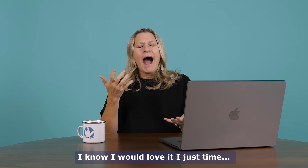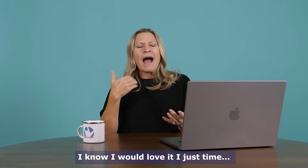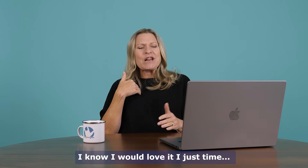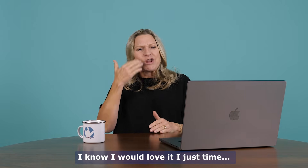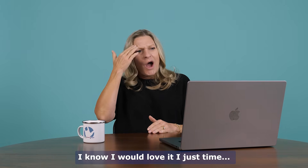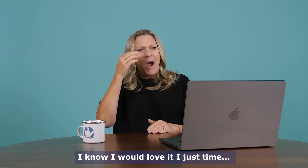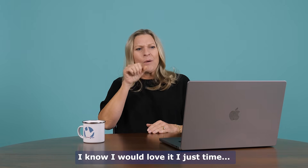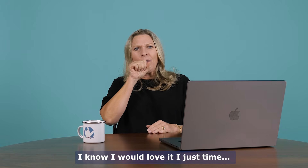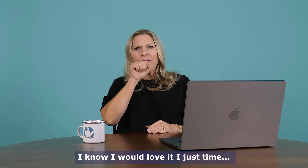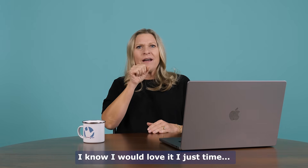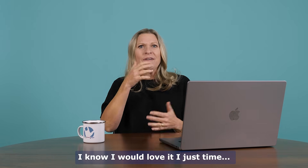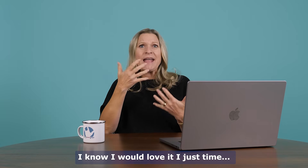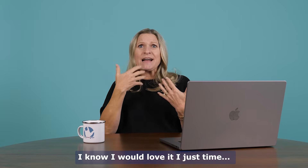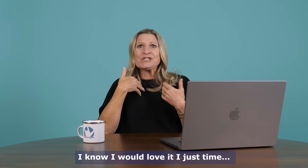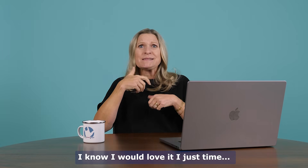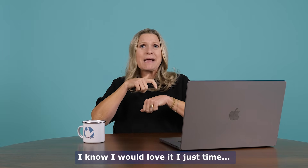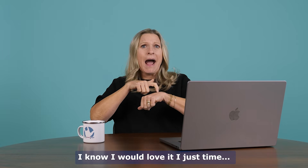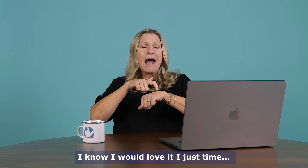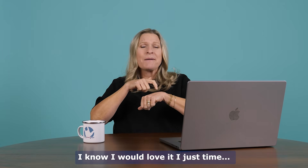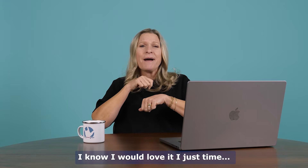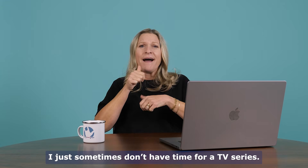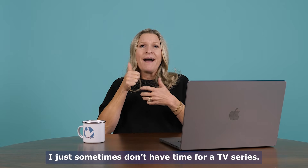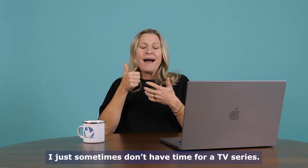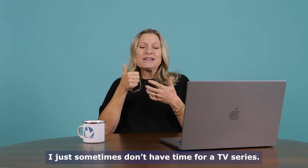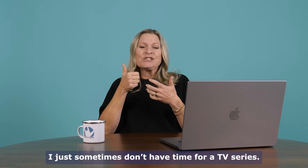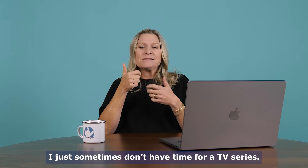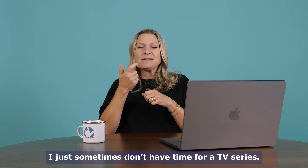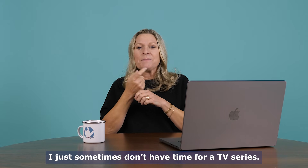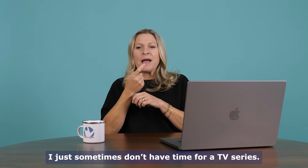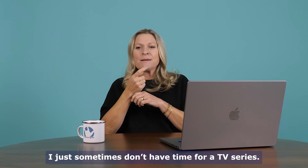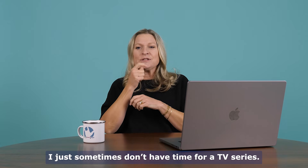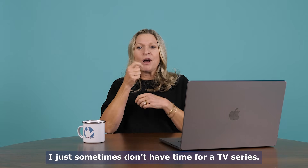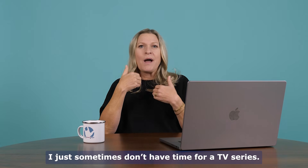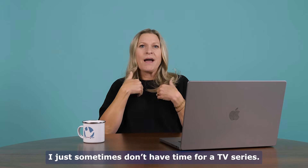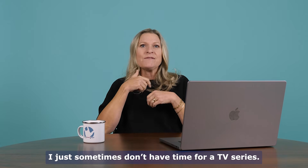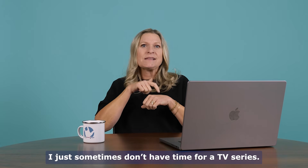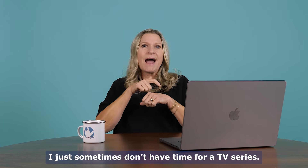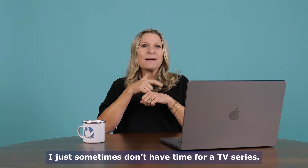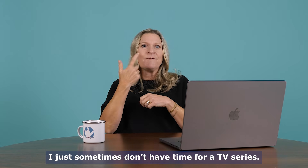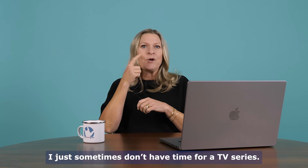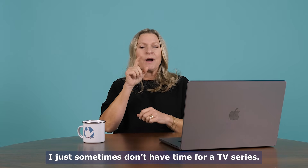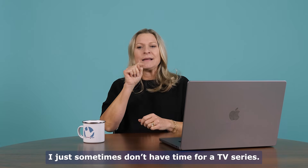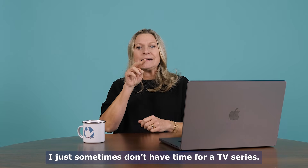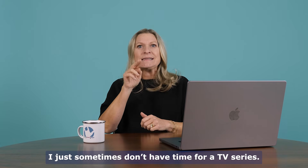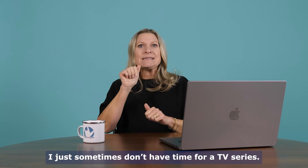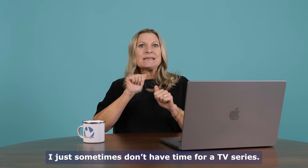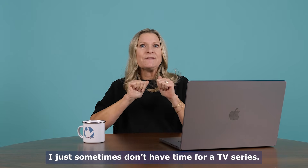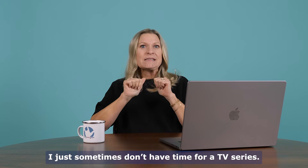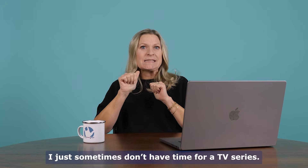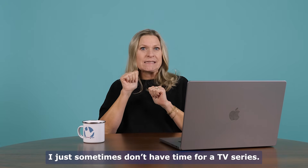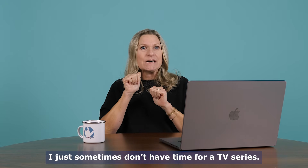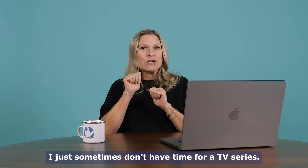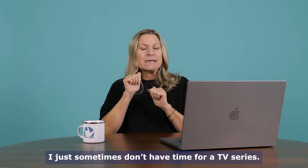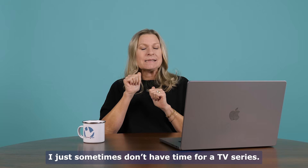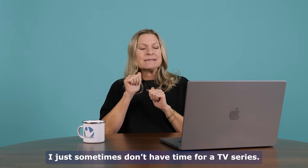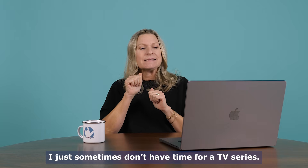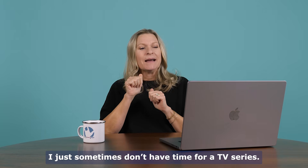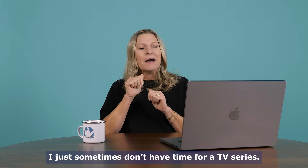I know I would love it I just time... I just sometimes don’t have time for a TV series.